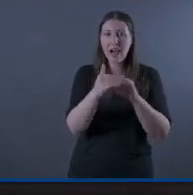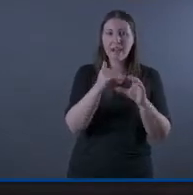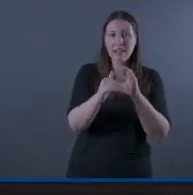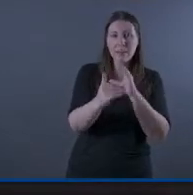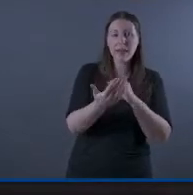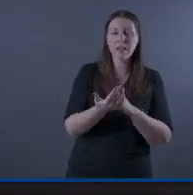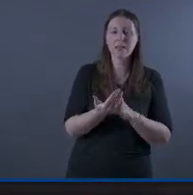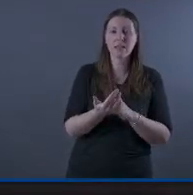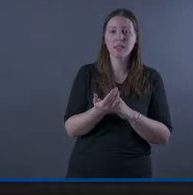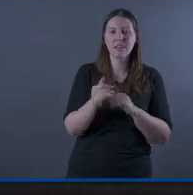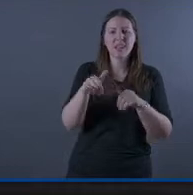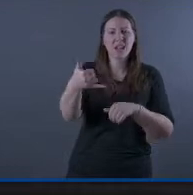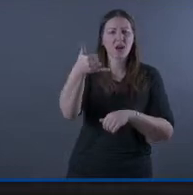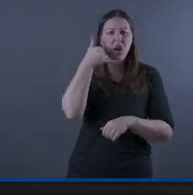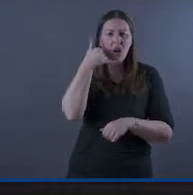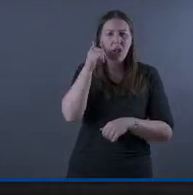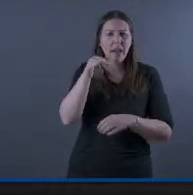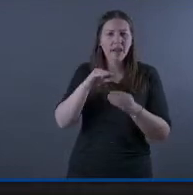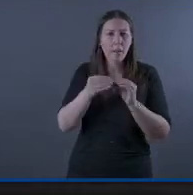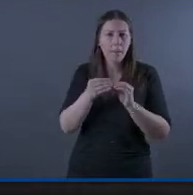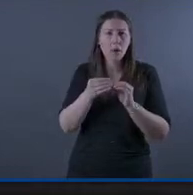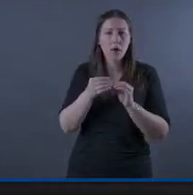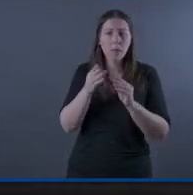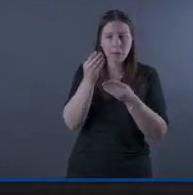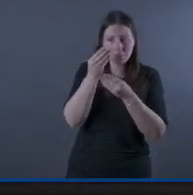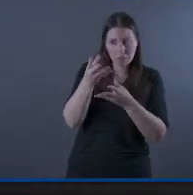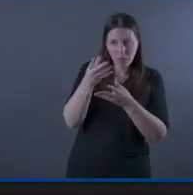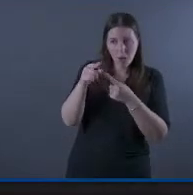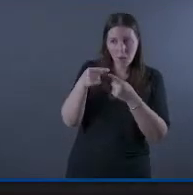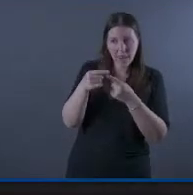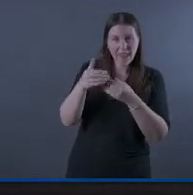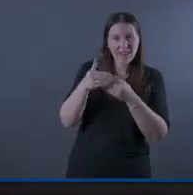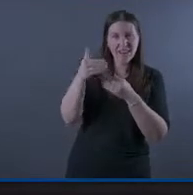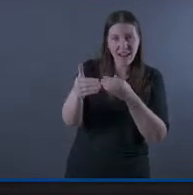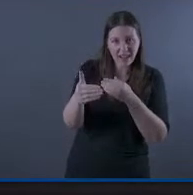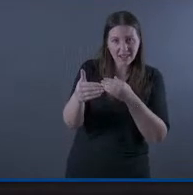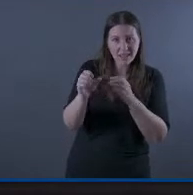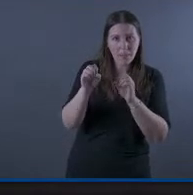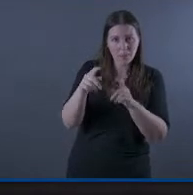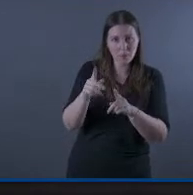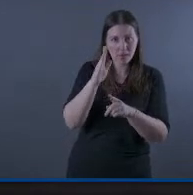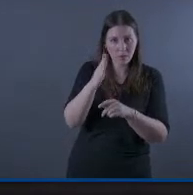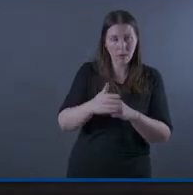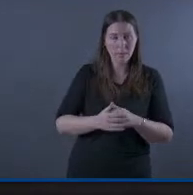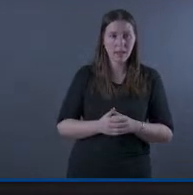as to when the next scheduling opportunity will be. Great, thank you. And I think it's important to know, as you mentioned,